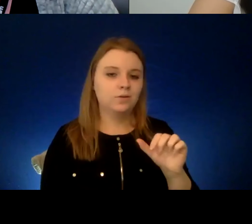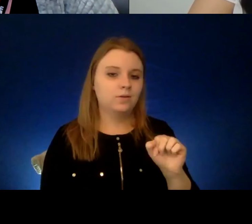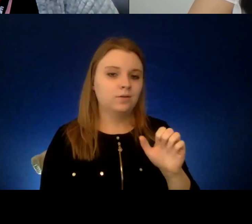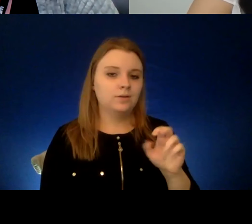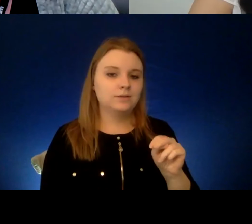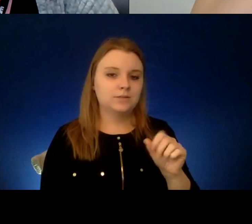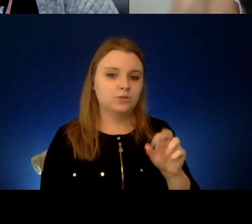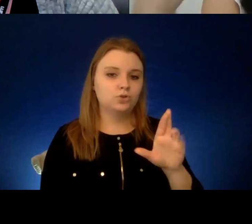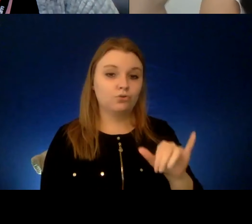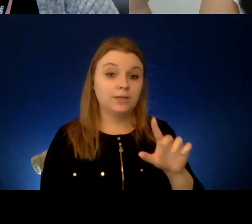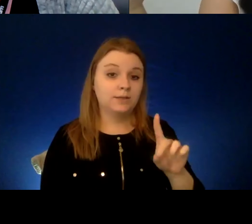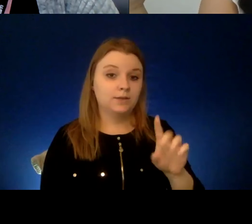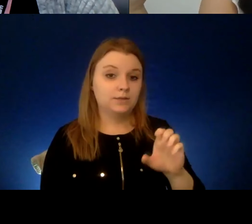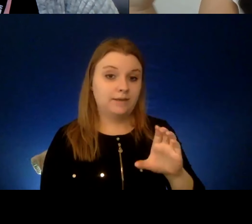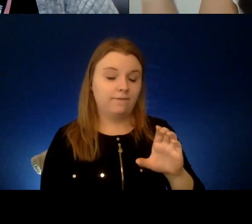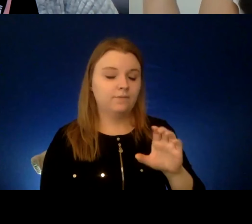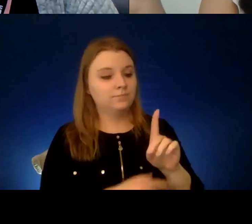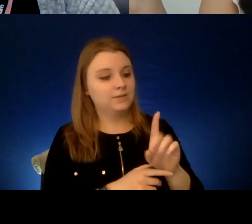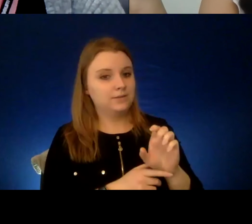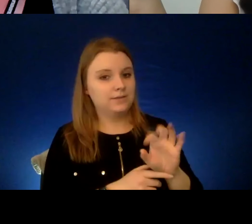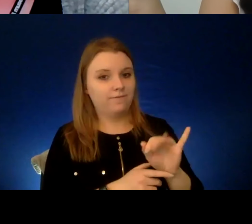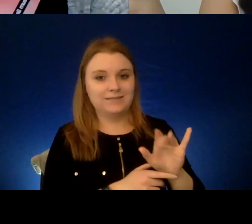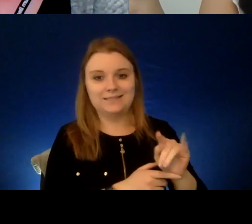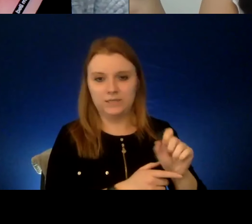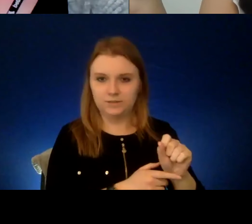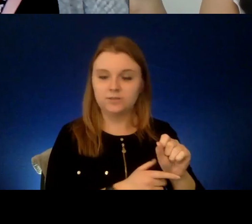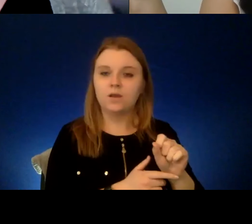there's a lot of what we kind of alluded to earlier with the invisible disabilities,